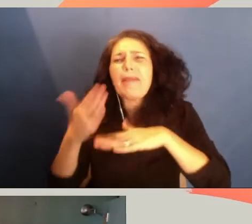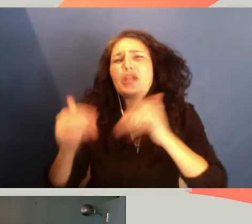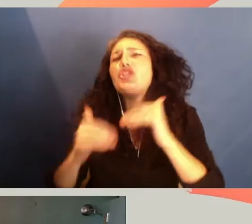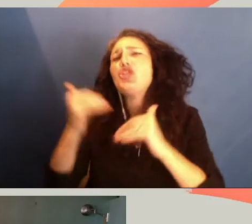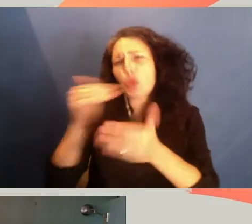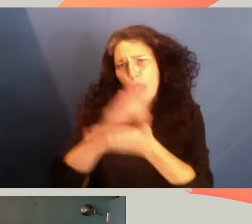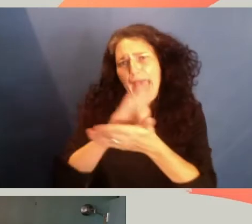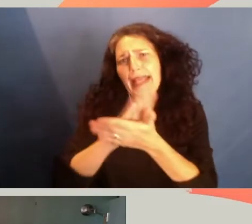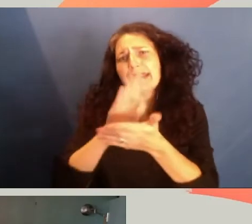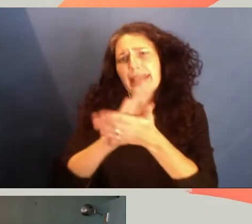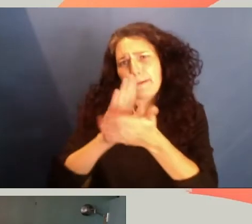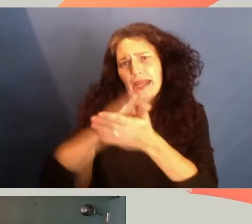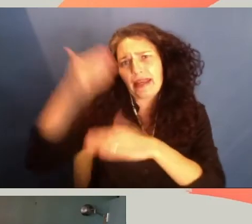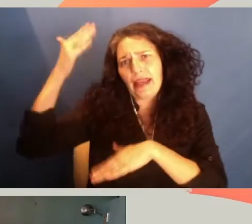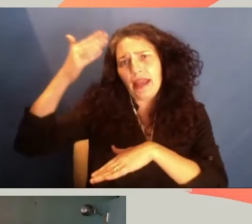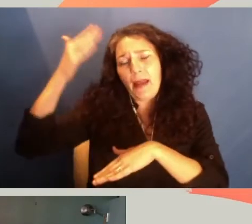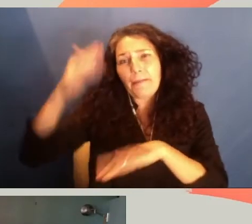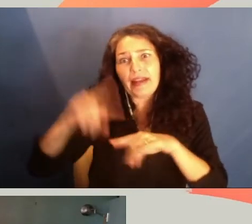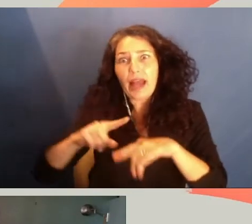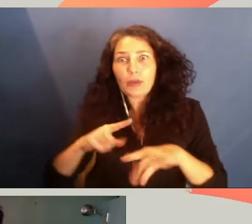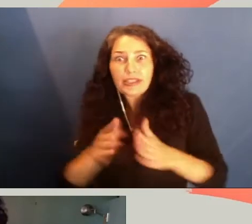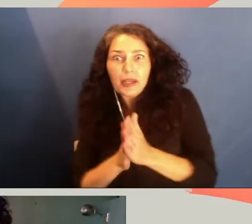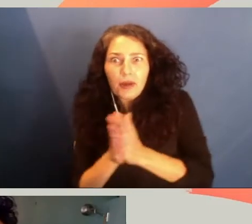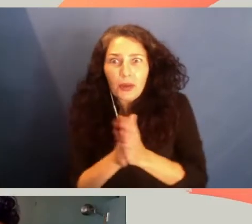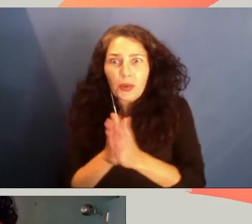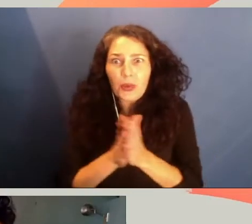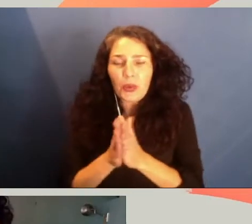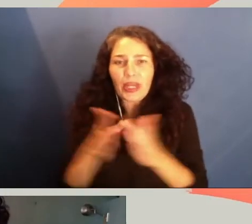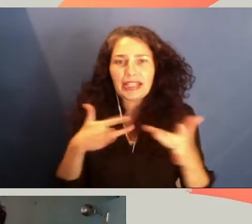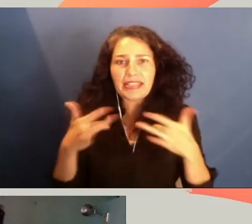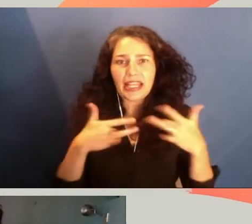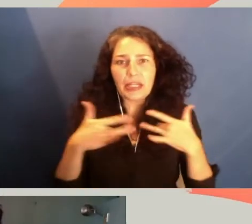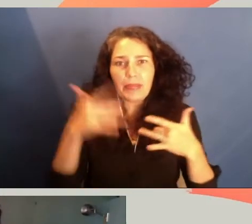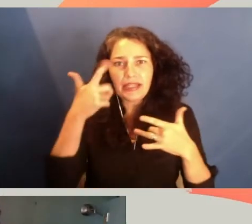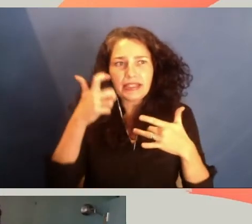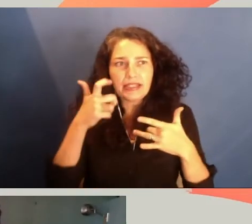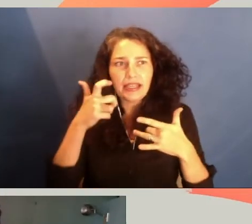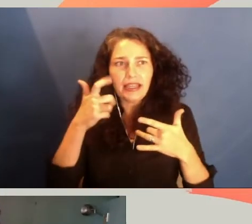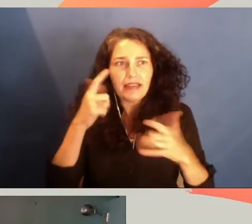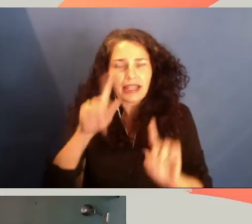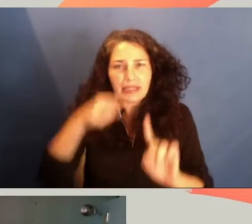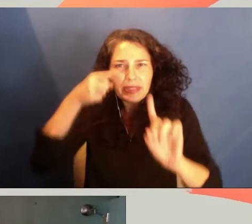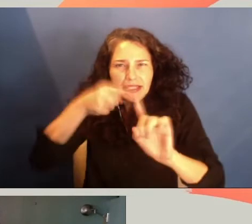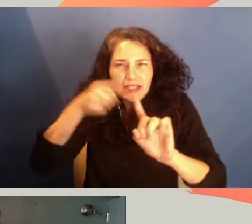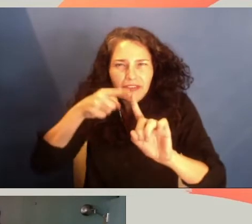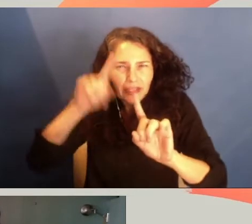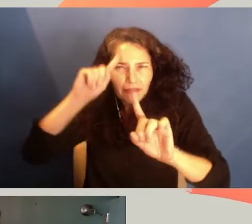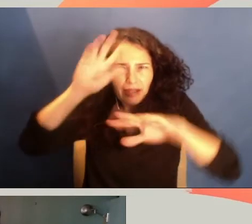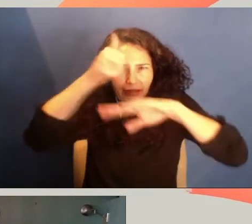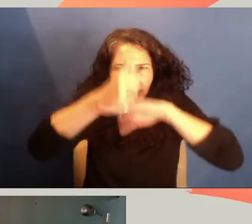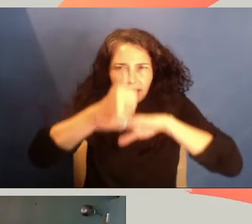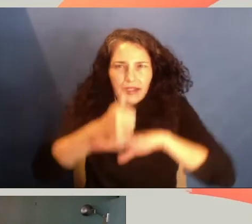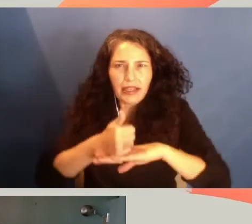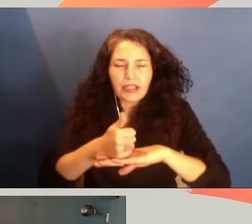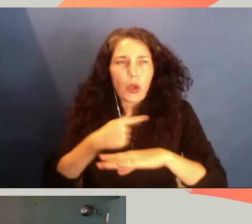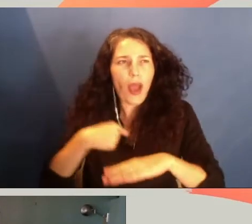within a particular frameworks. And one of the things I took away from his talk was his idea about documentary power,